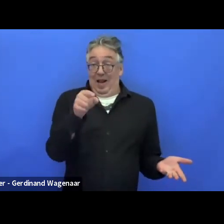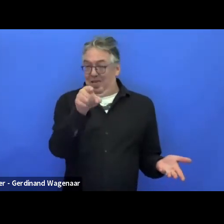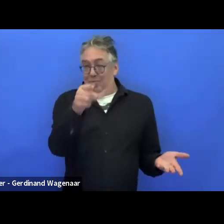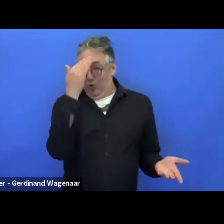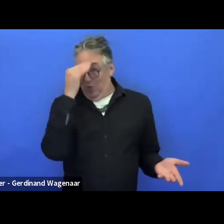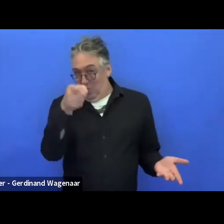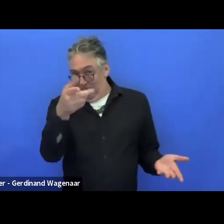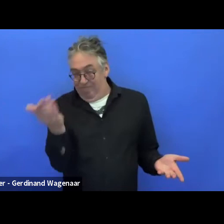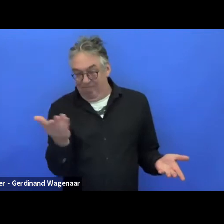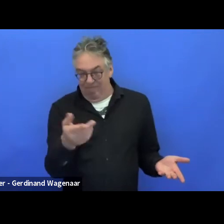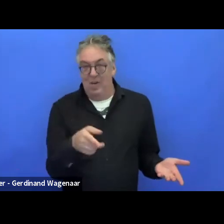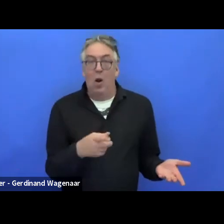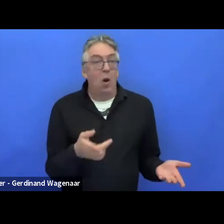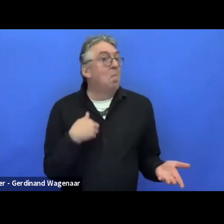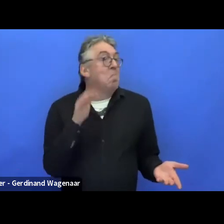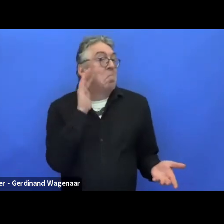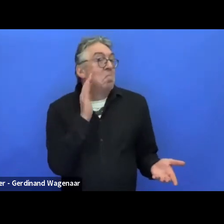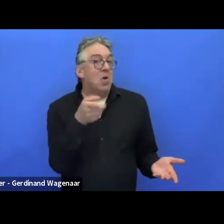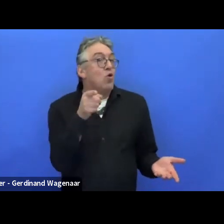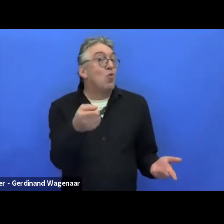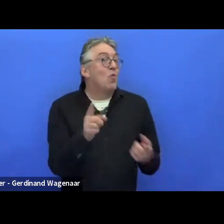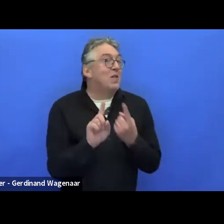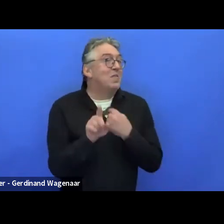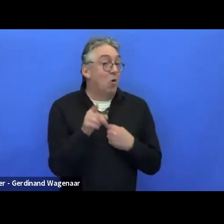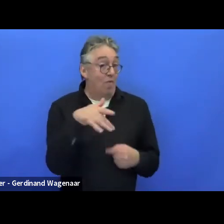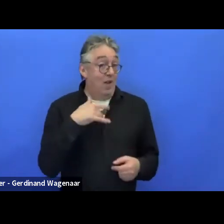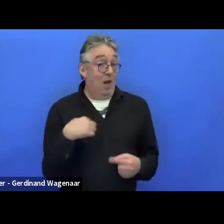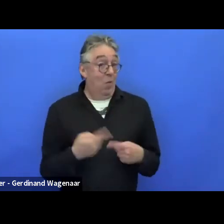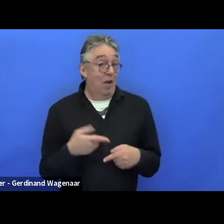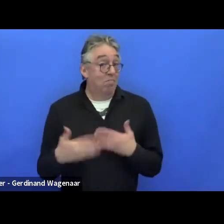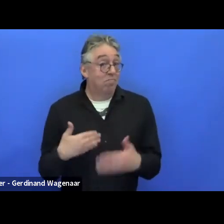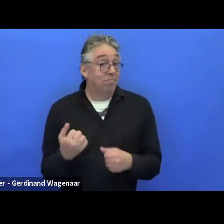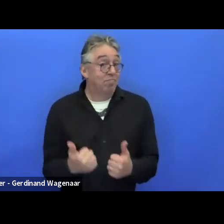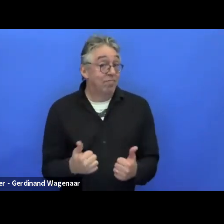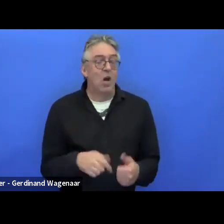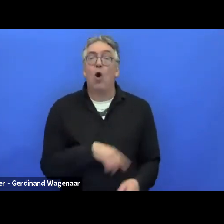On the next slide, you could see how the Ombudsman proceed in this case